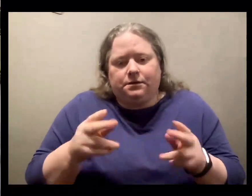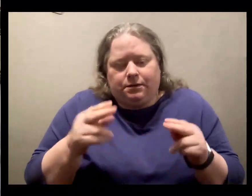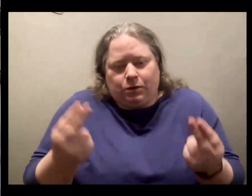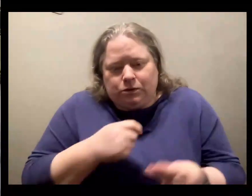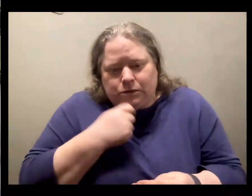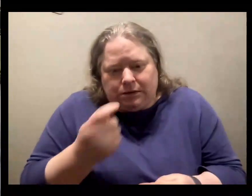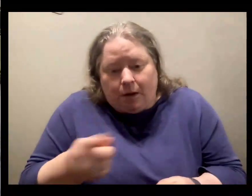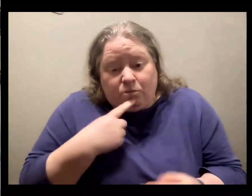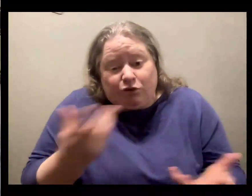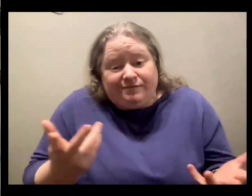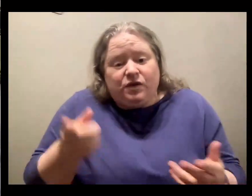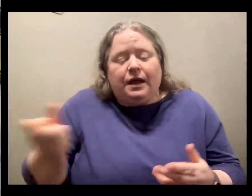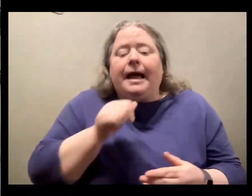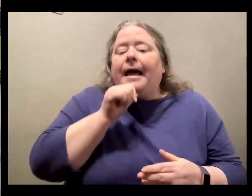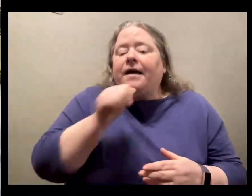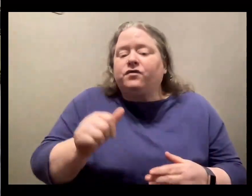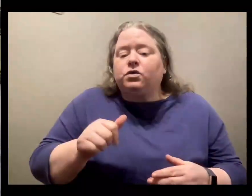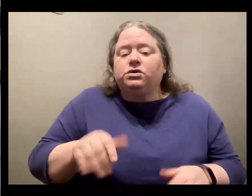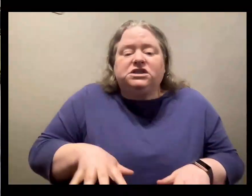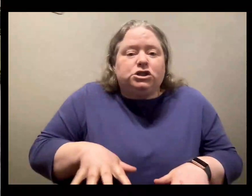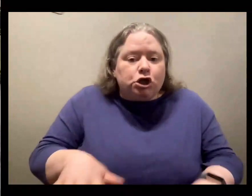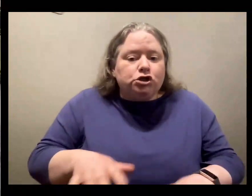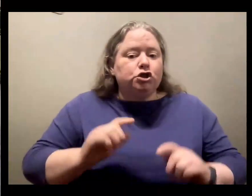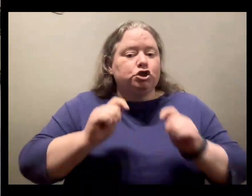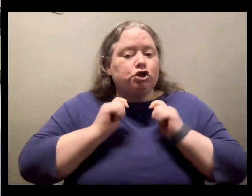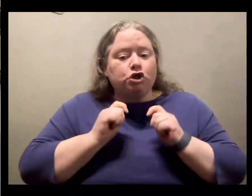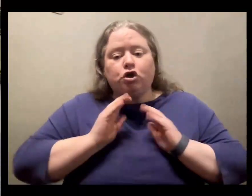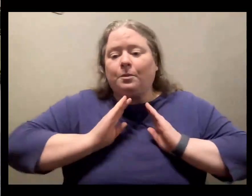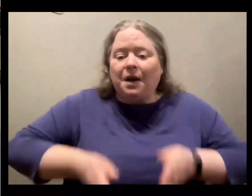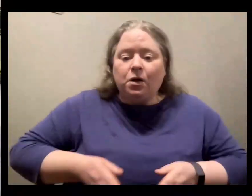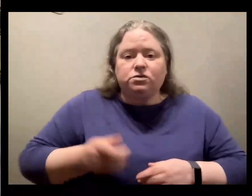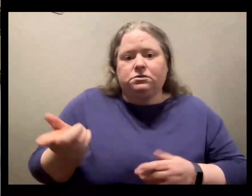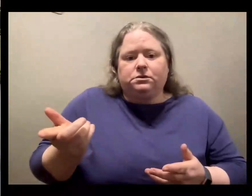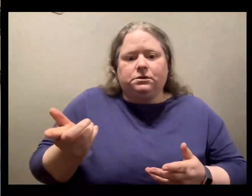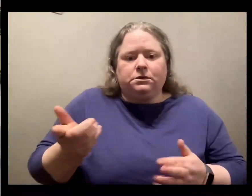Needless to say, she doesn't have a skirt, shirt, or blouse to her name! So we had to go out and shop for all of that stuff...